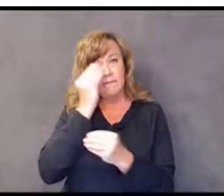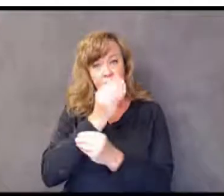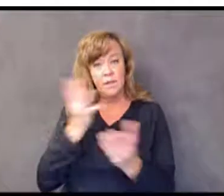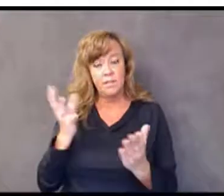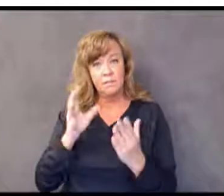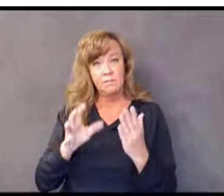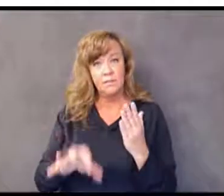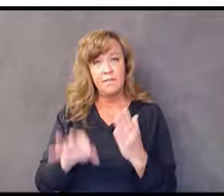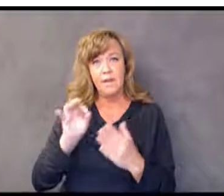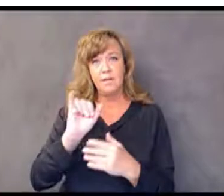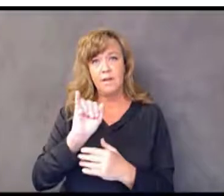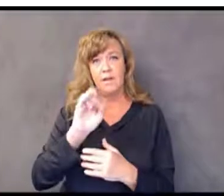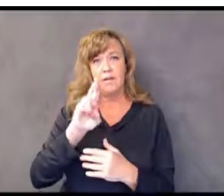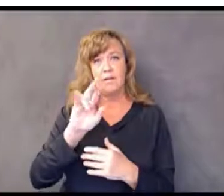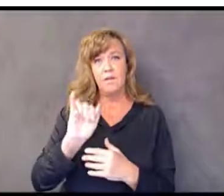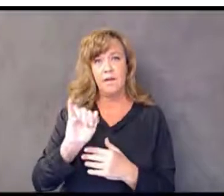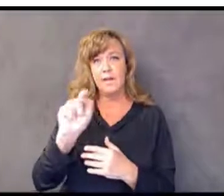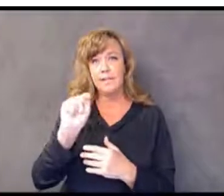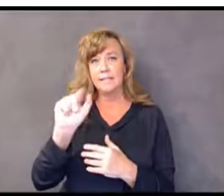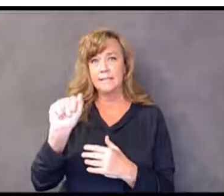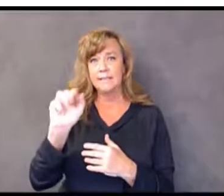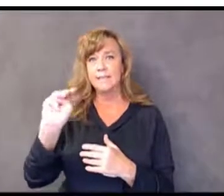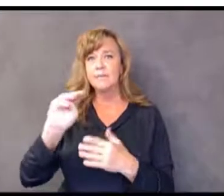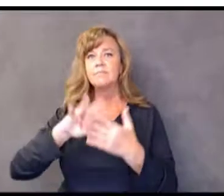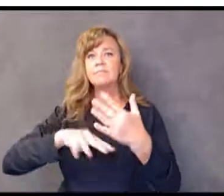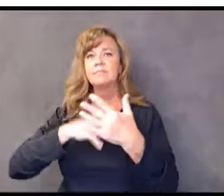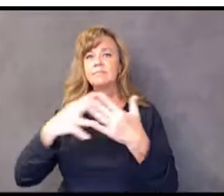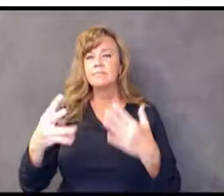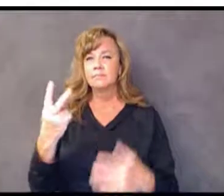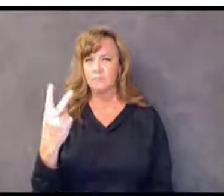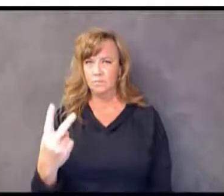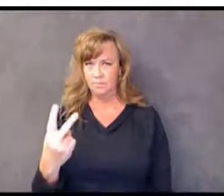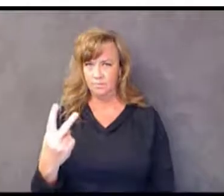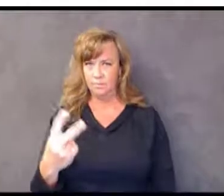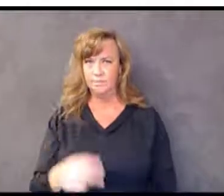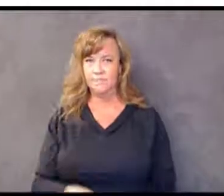in table 2.